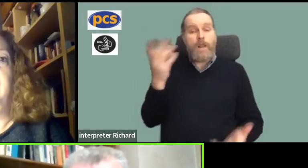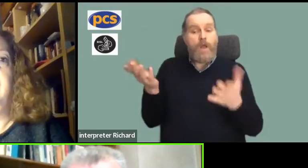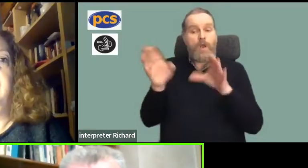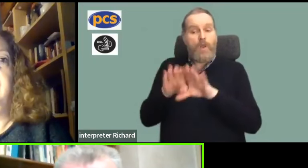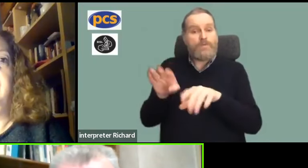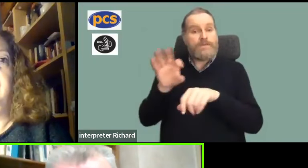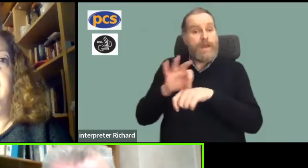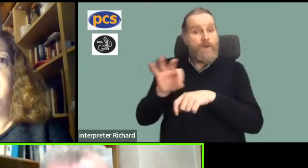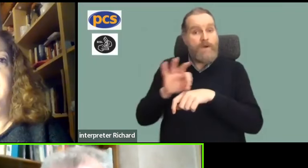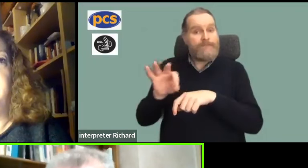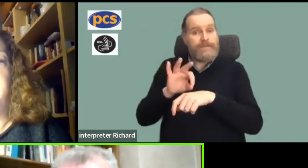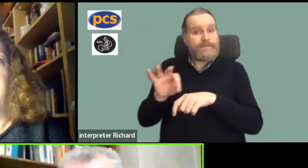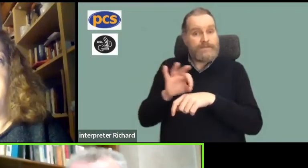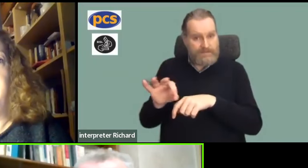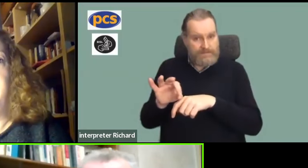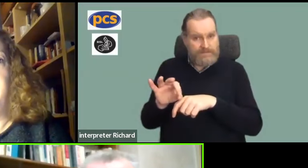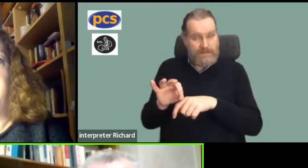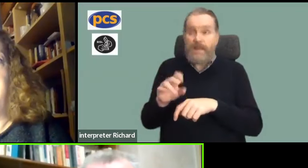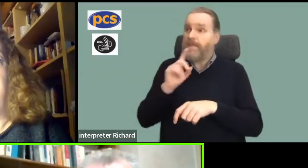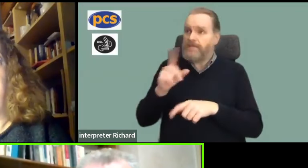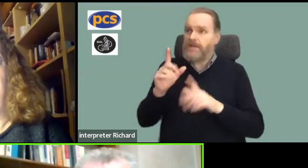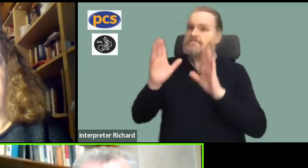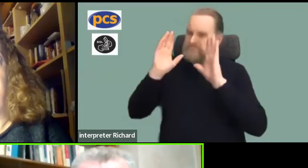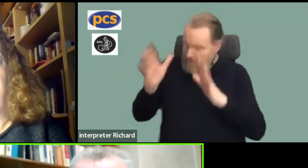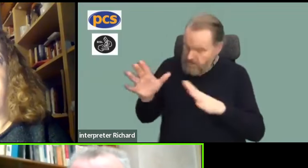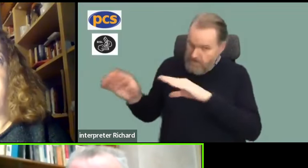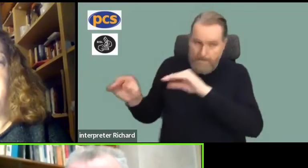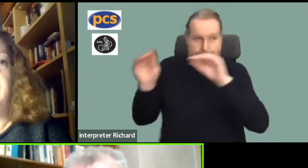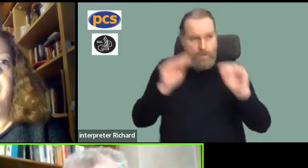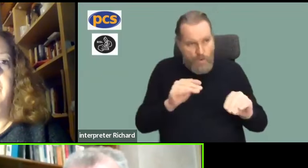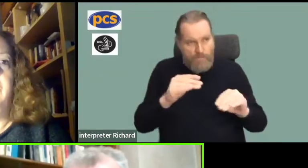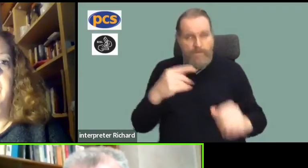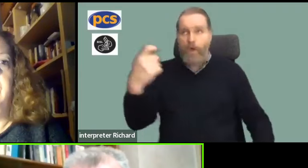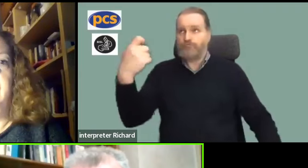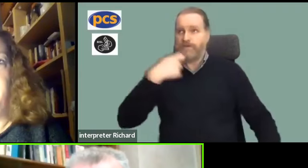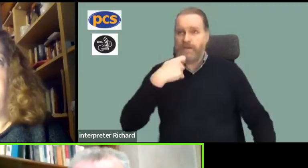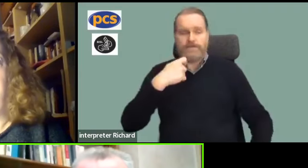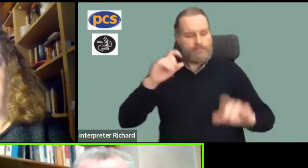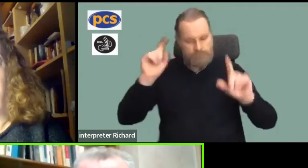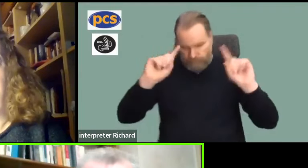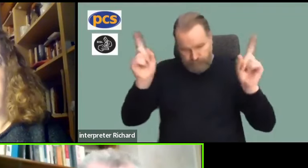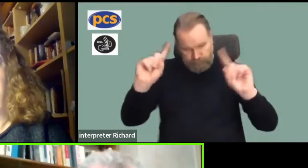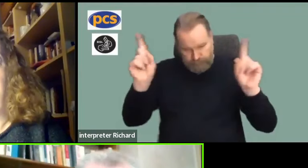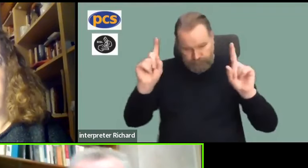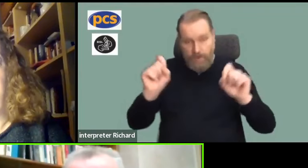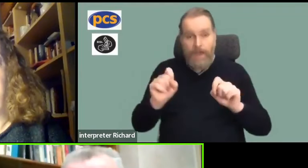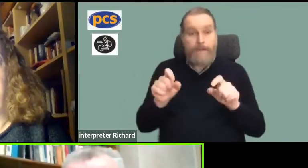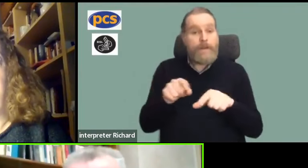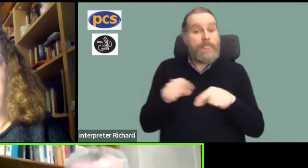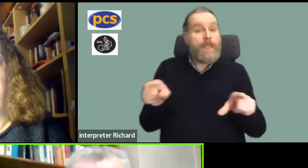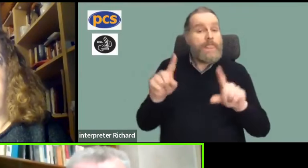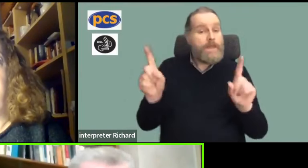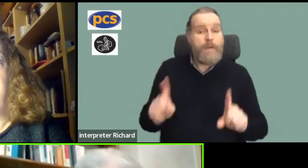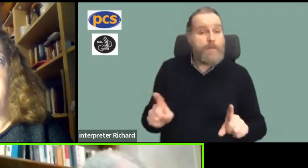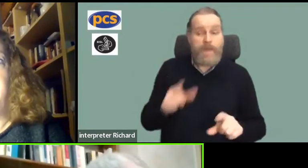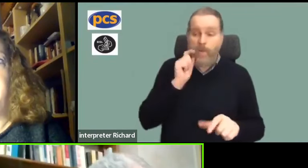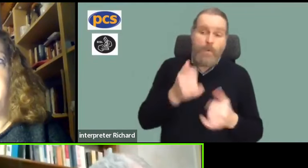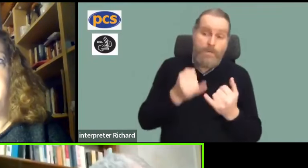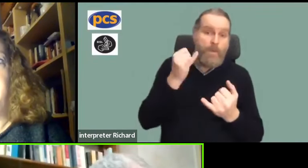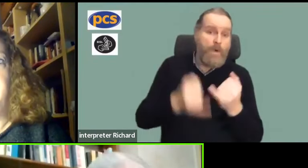their offices face closure members have members are being told that they have to move off face, redundancy. the public the public will be worse off on